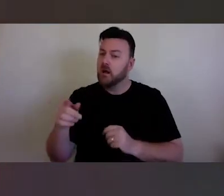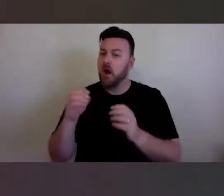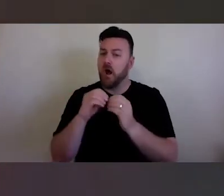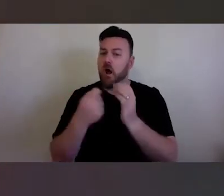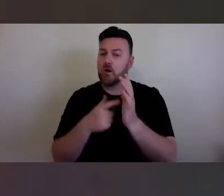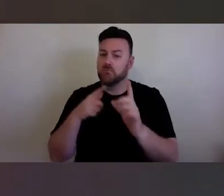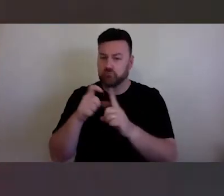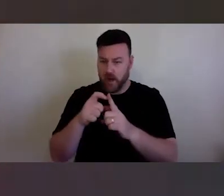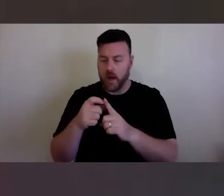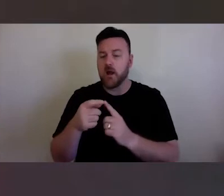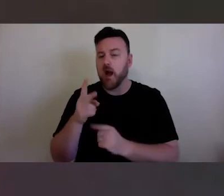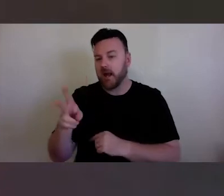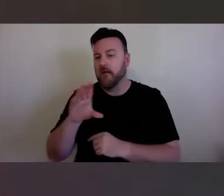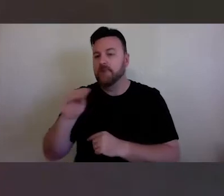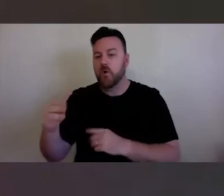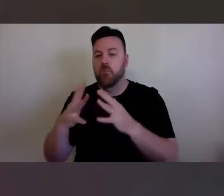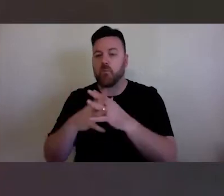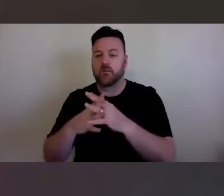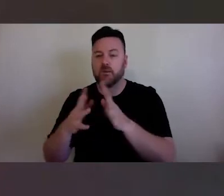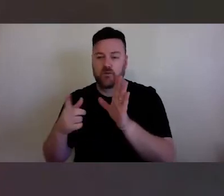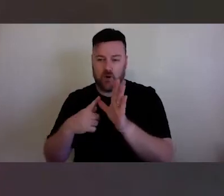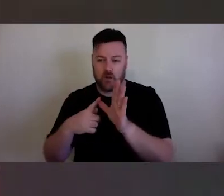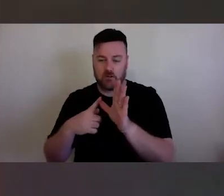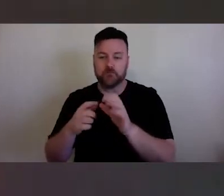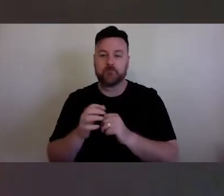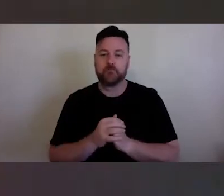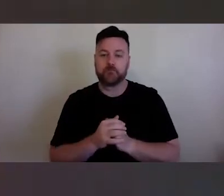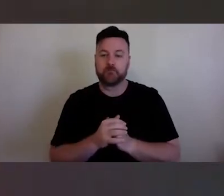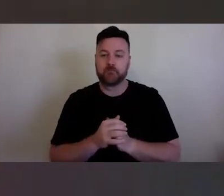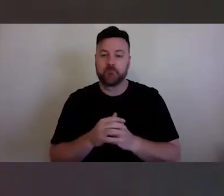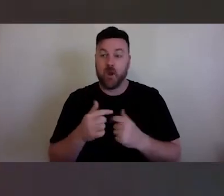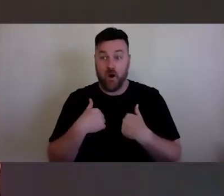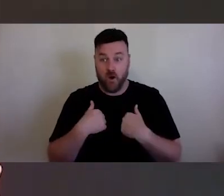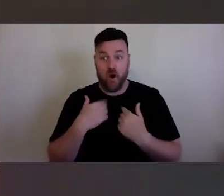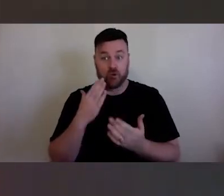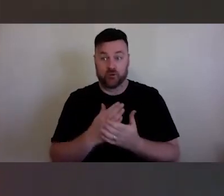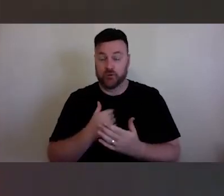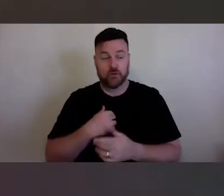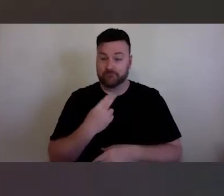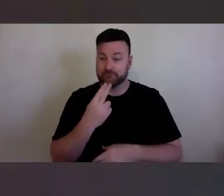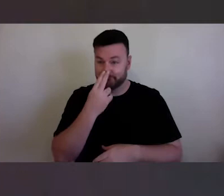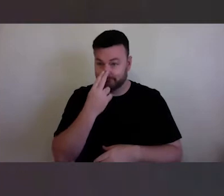said from Western Australia. Now, I am a confessed geek, an amateur